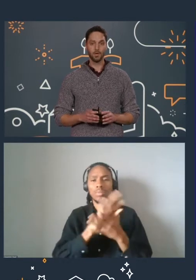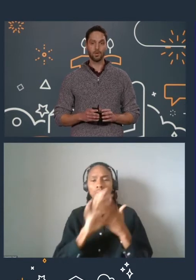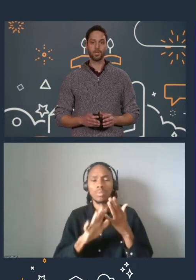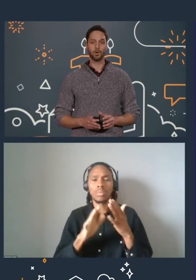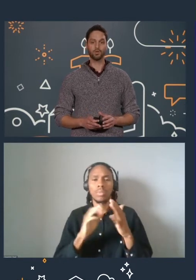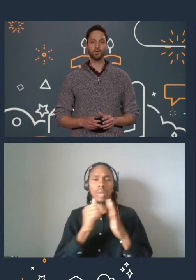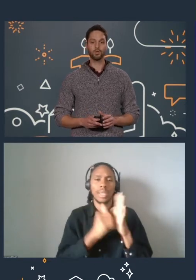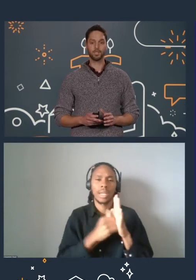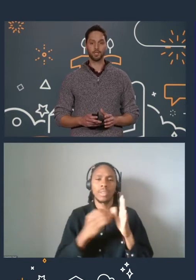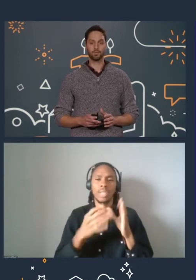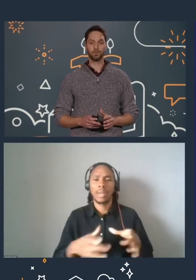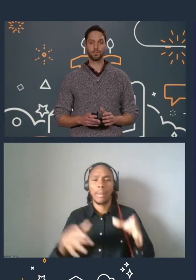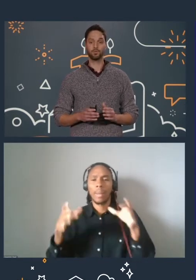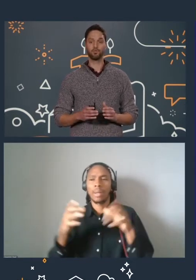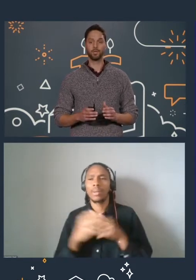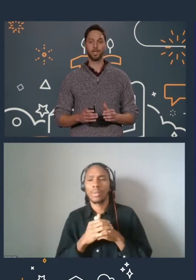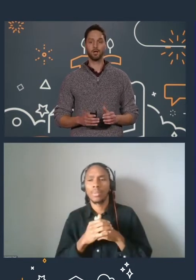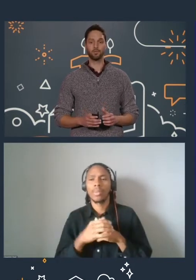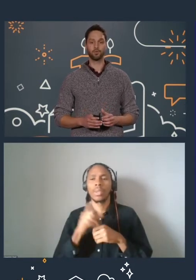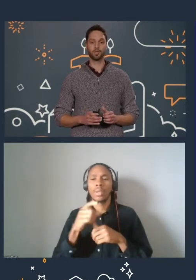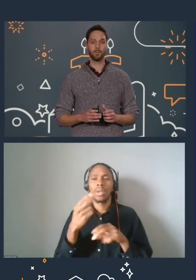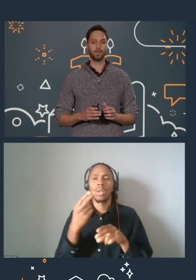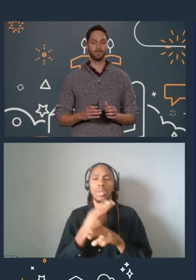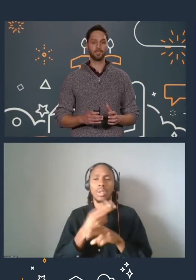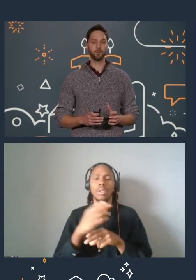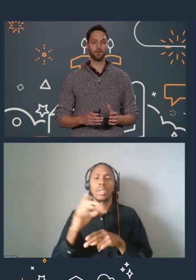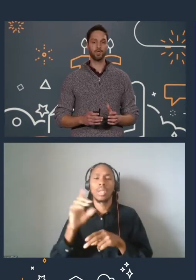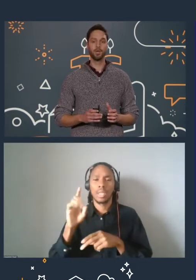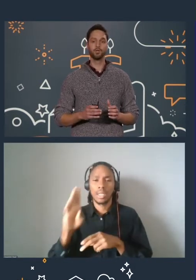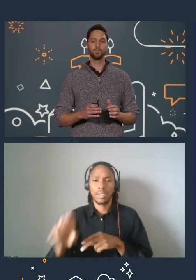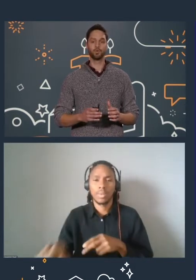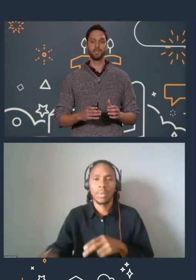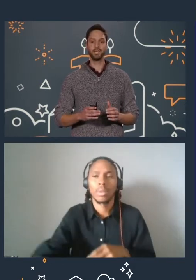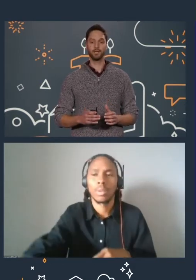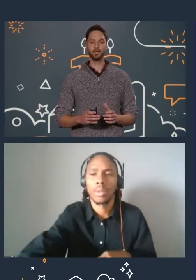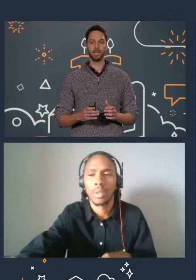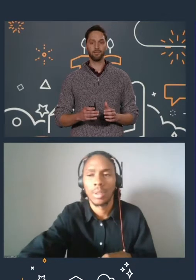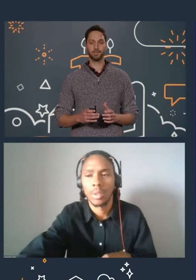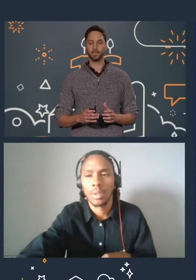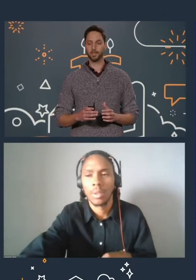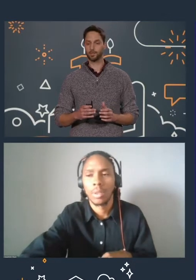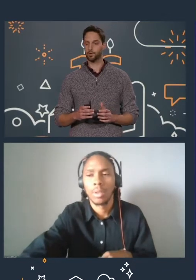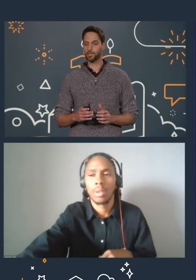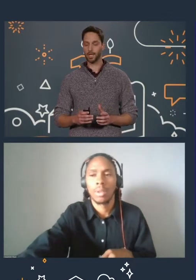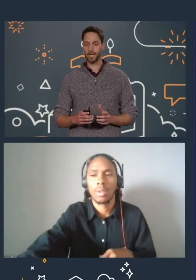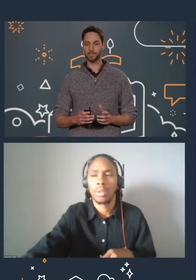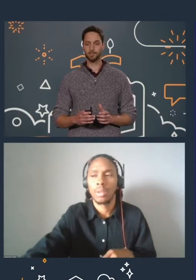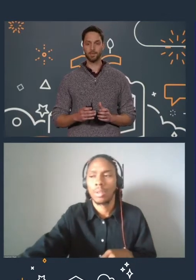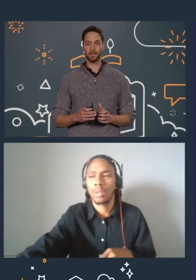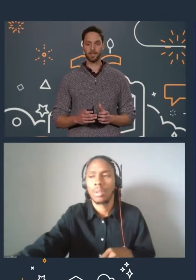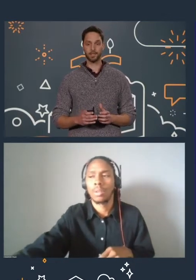You can also use dashboards to drill down for top level summary to more detailed levels like storage class, buckets,